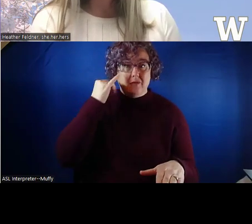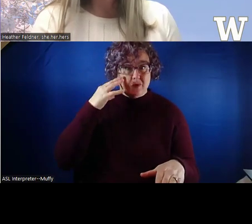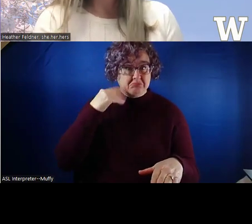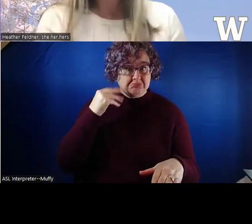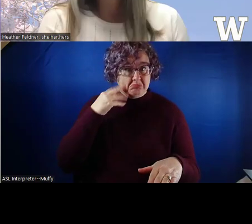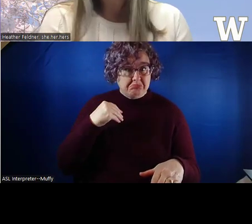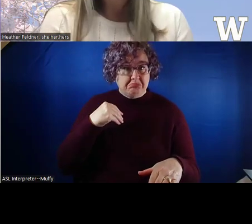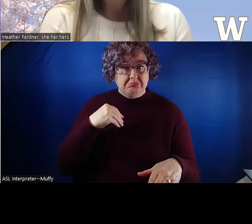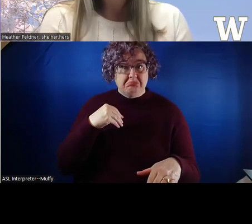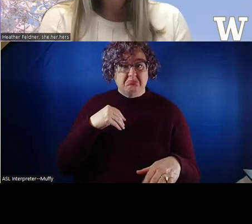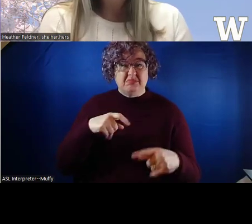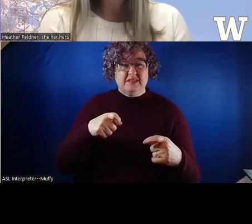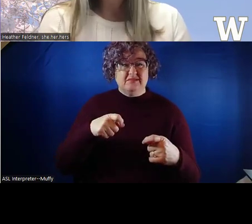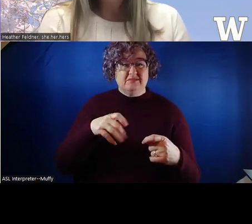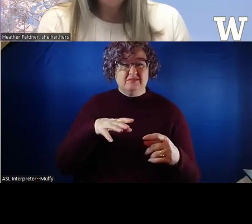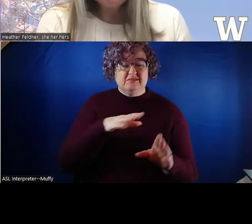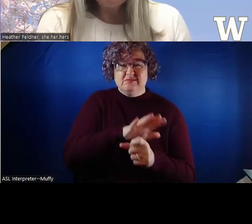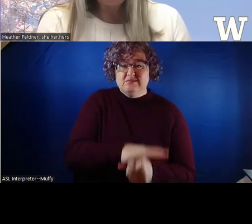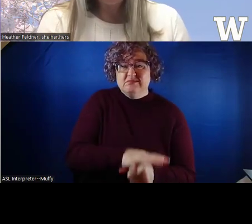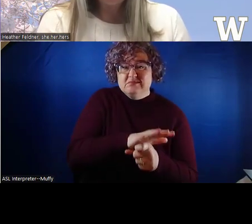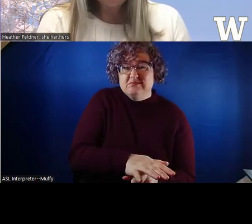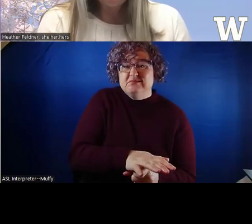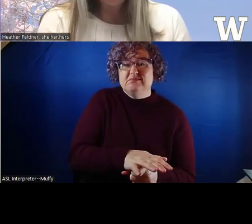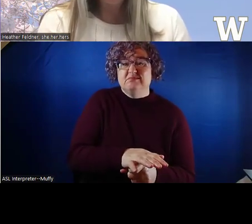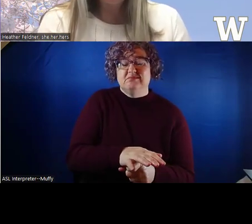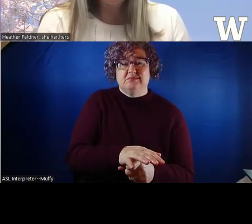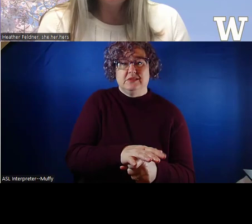say, tensions between what a parent might wish